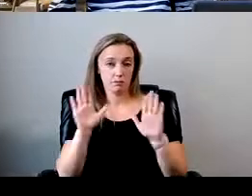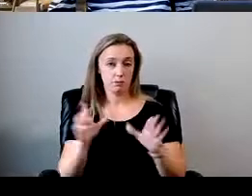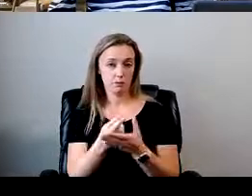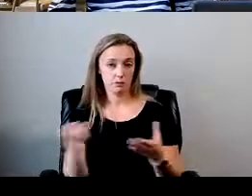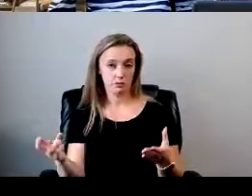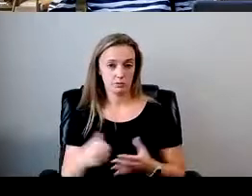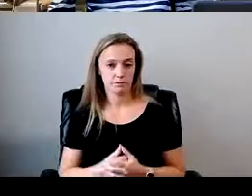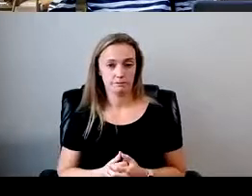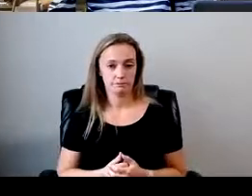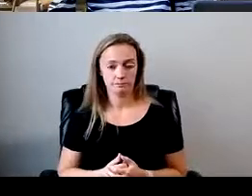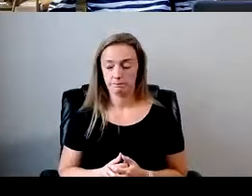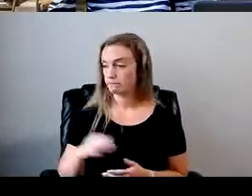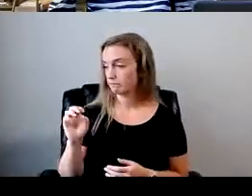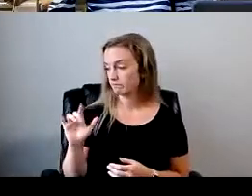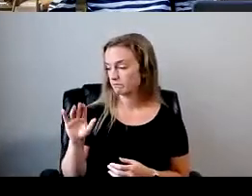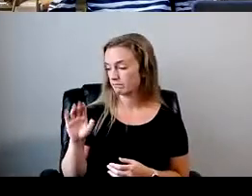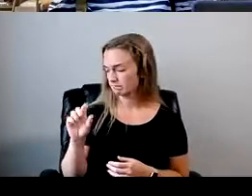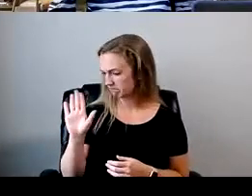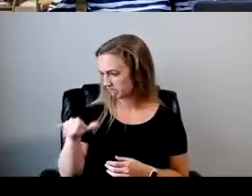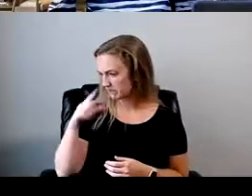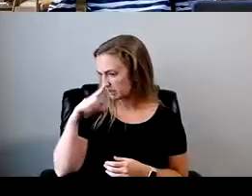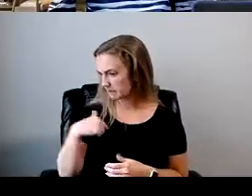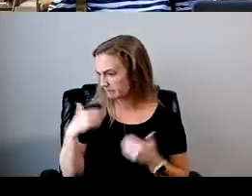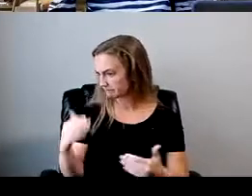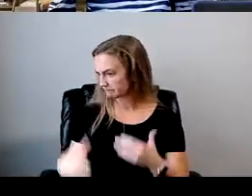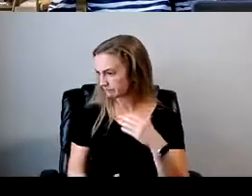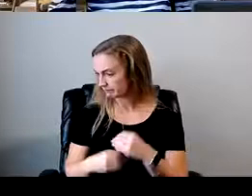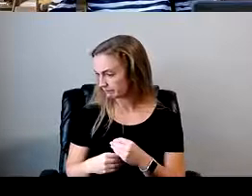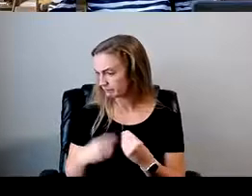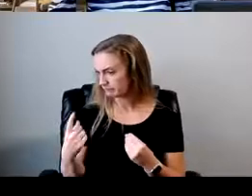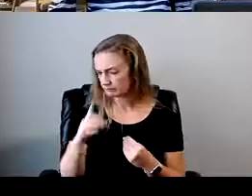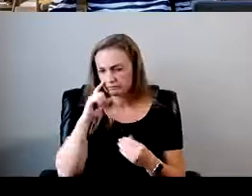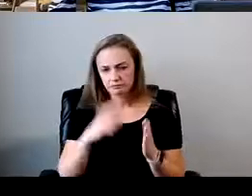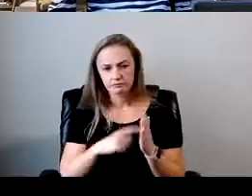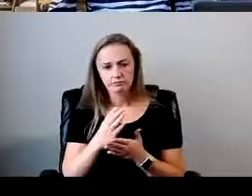Patti, can I jump in and say something along those lines? I've noticed some people in the chat and the questions